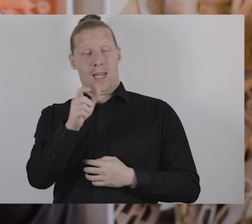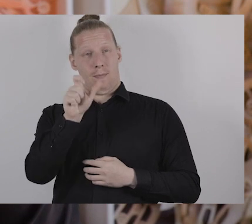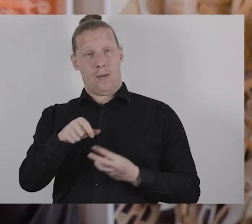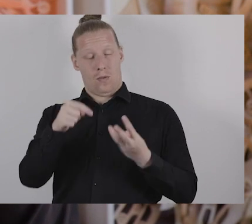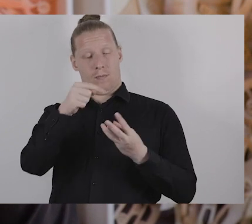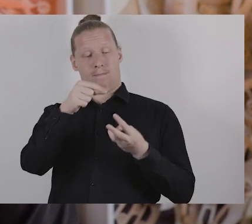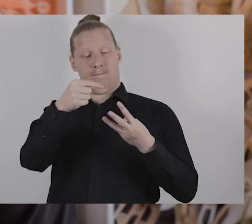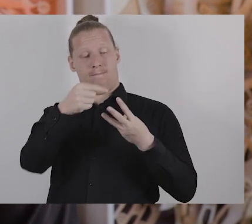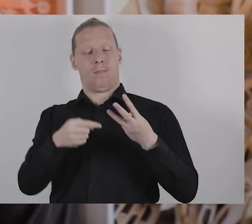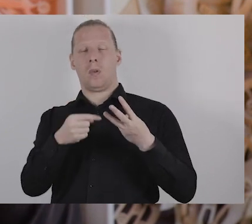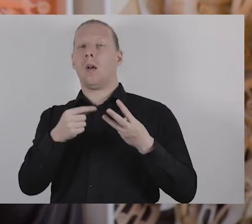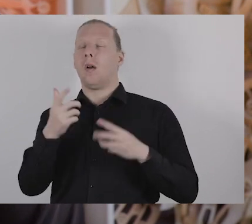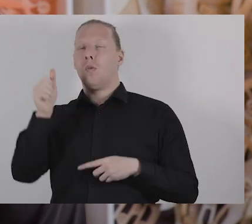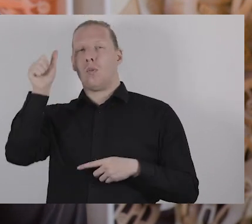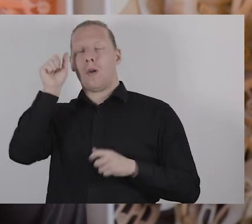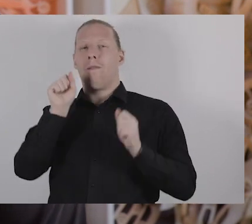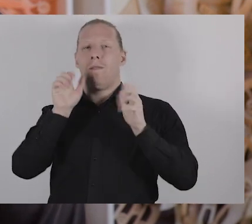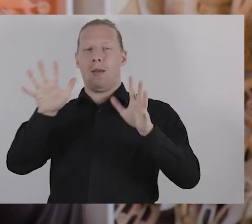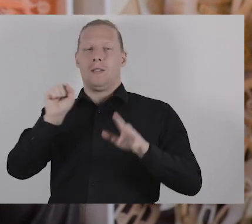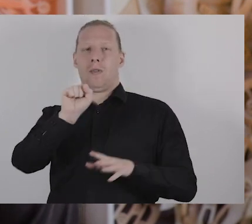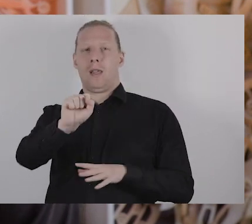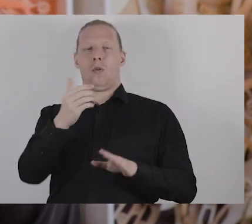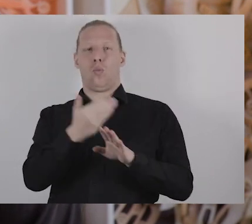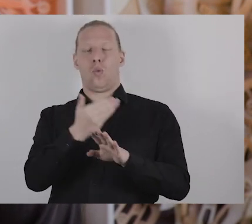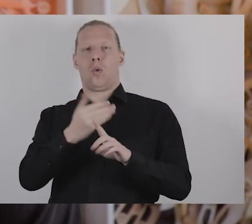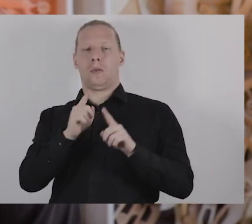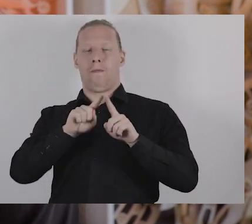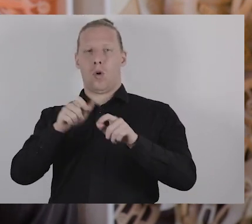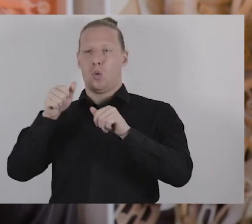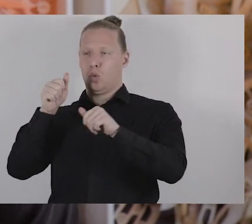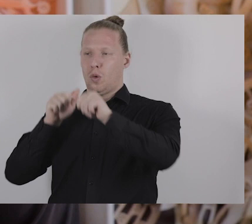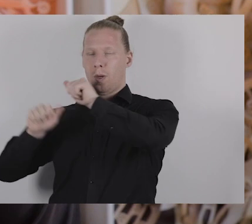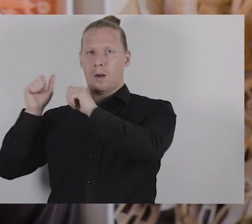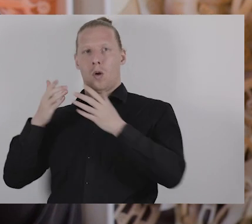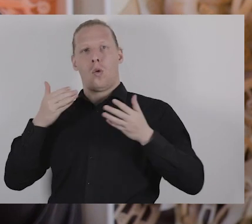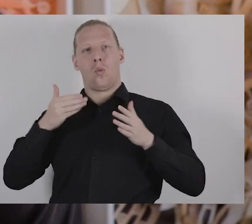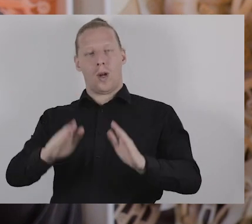that these three are well known, and so too the works of our ancestors.